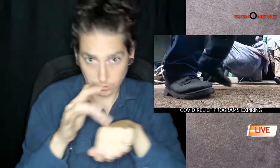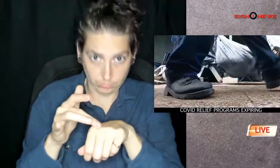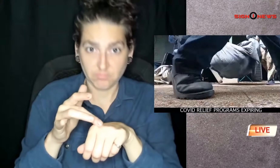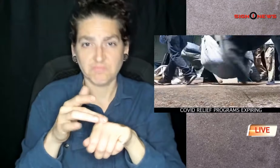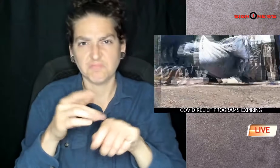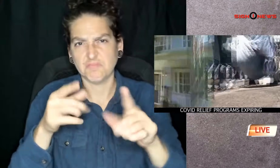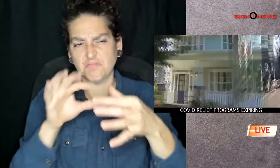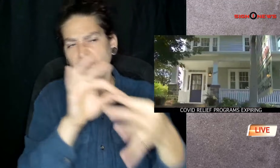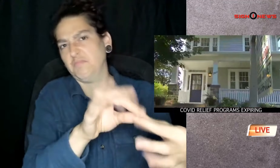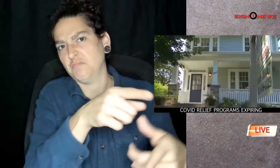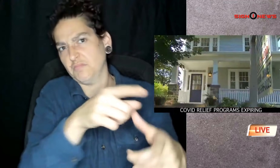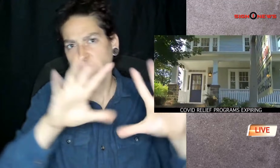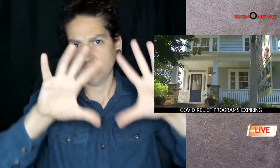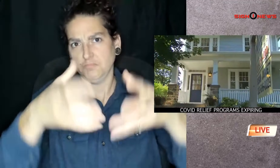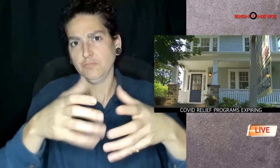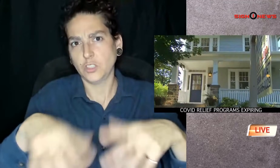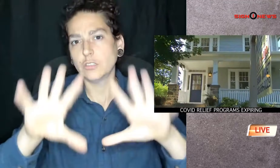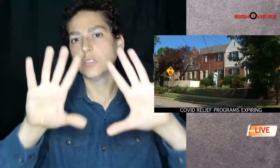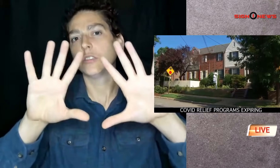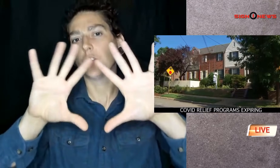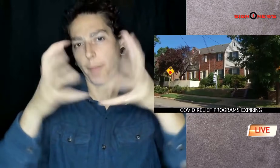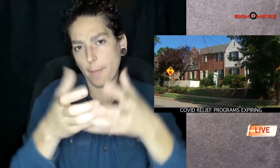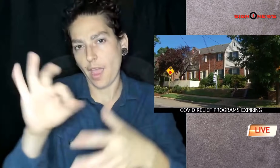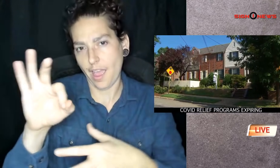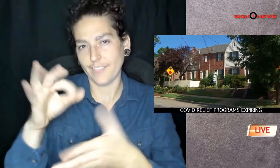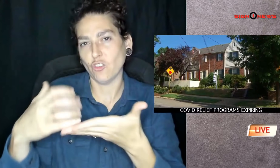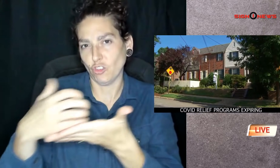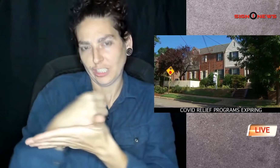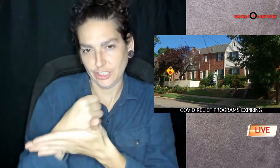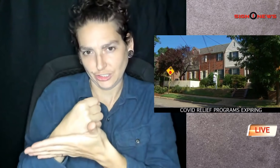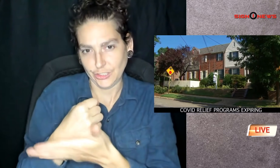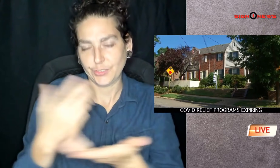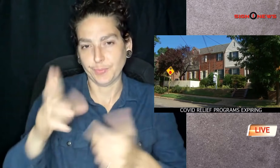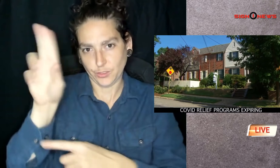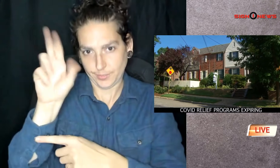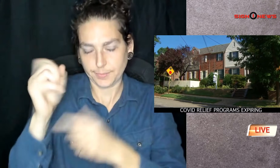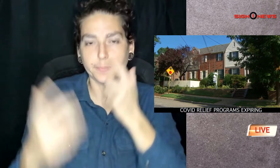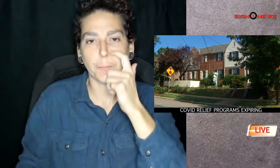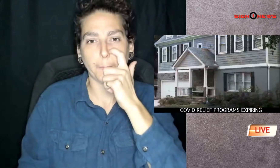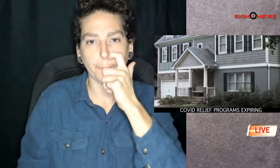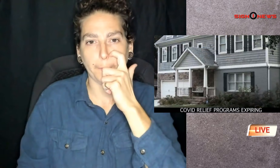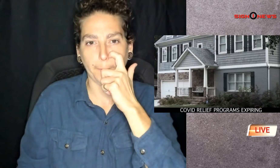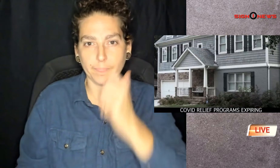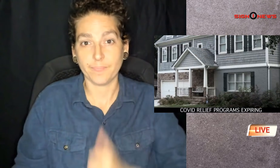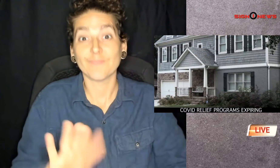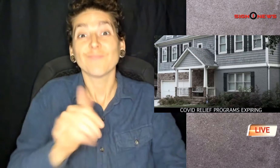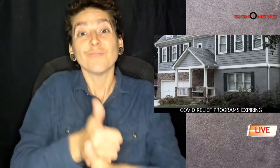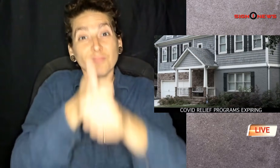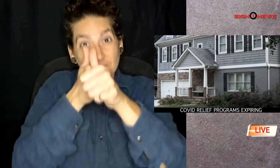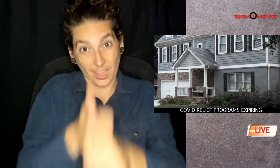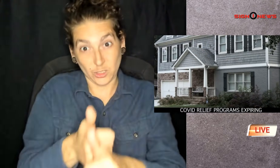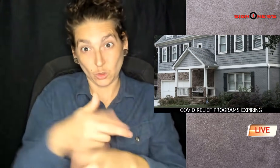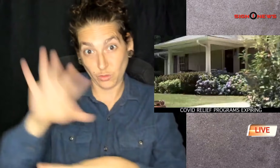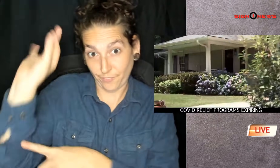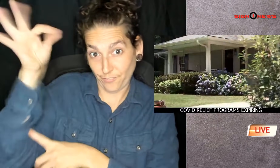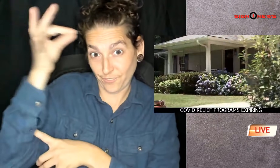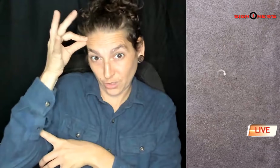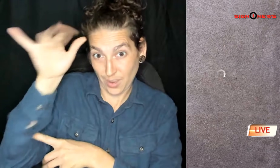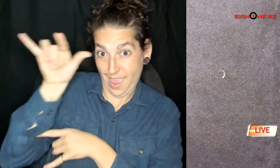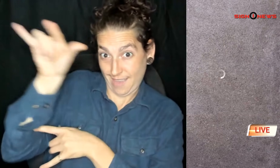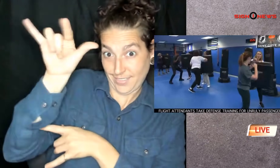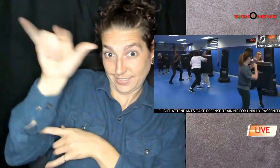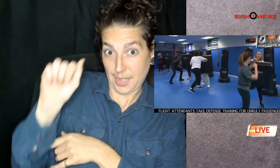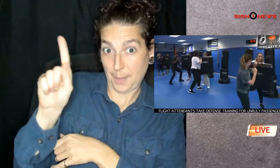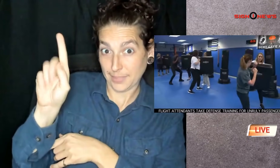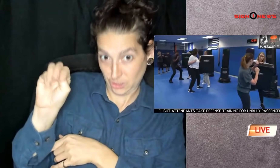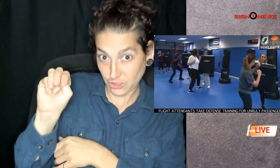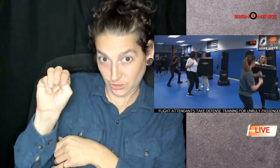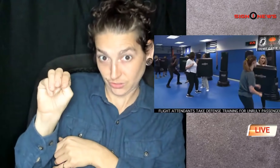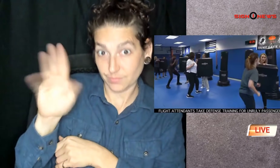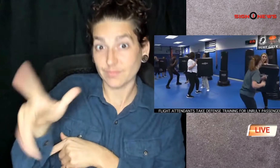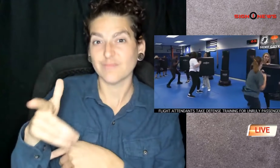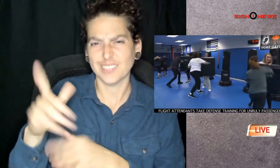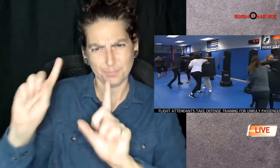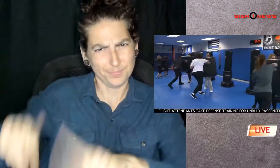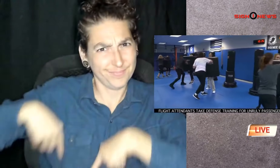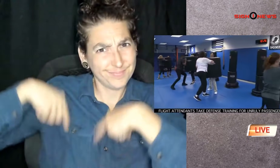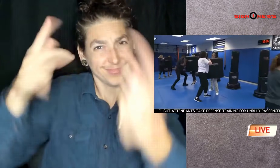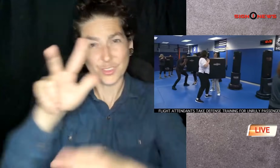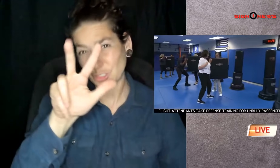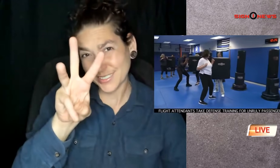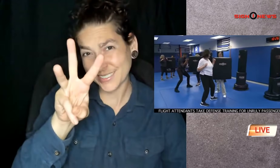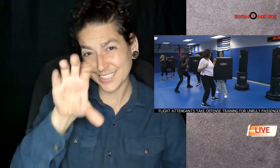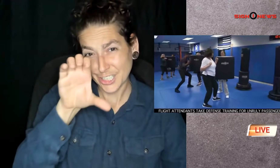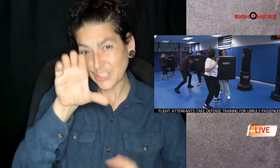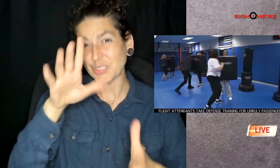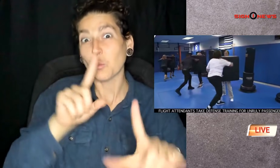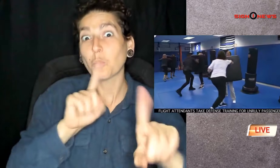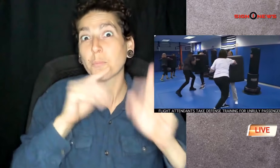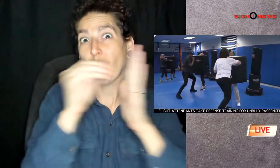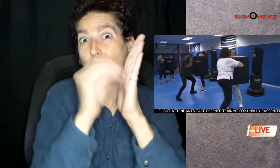the US Department of treasury according to the Federal Aviation Administration there